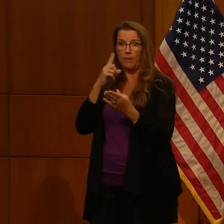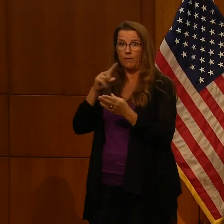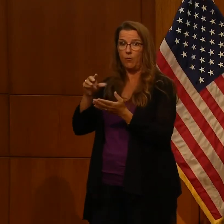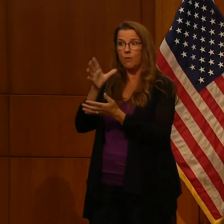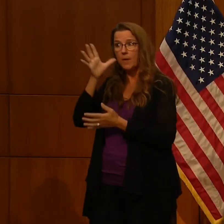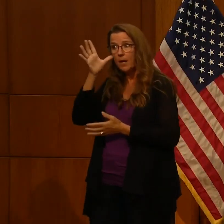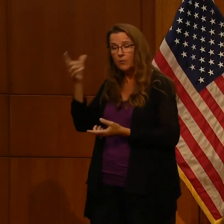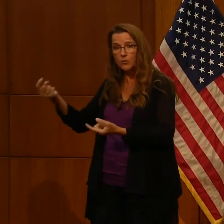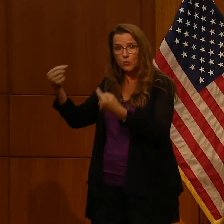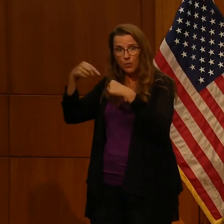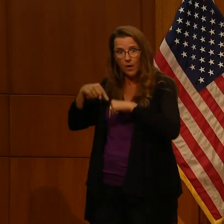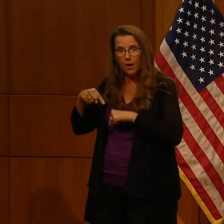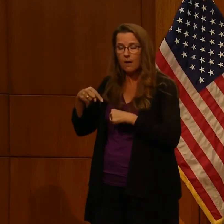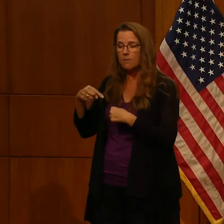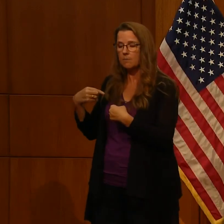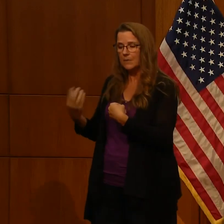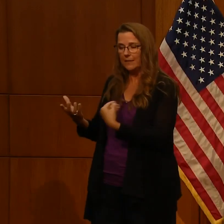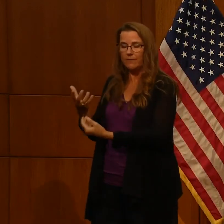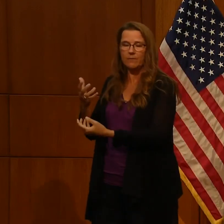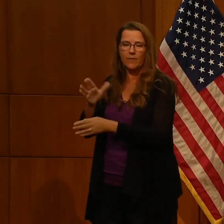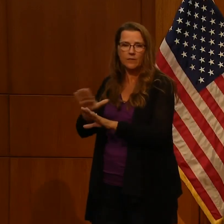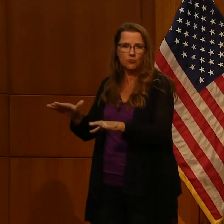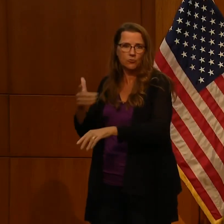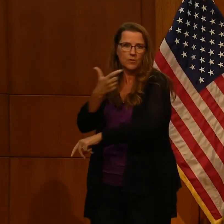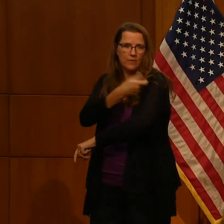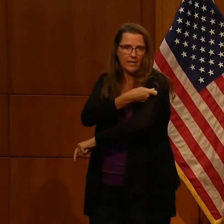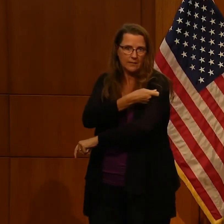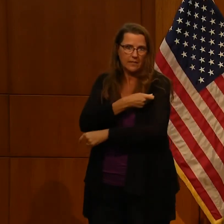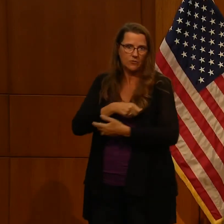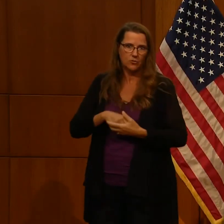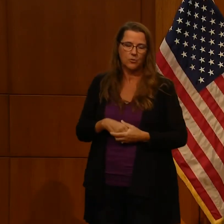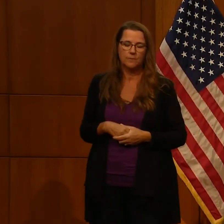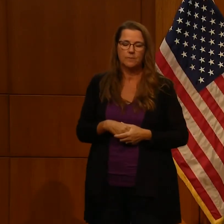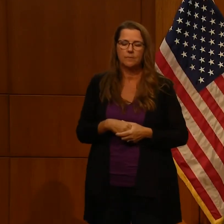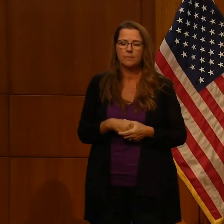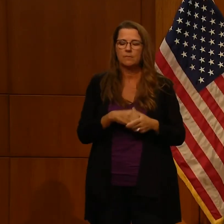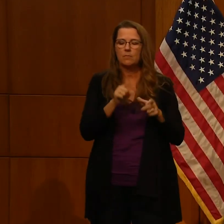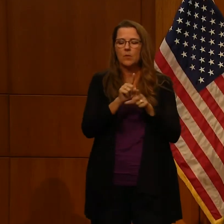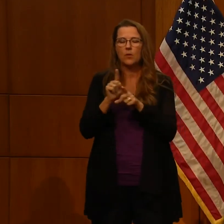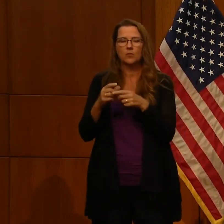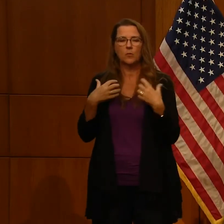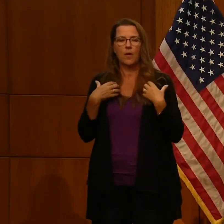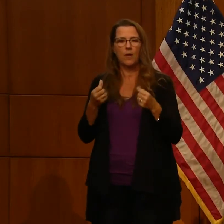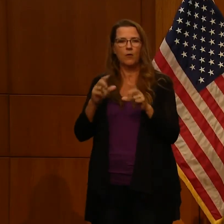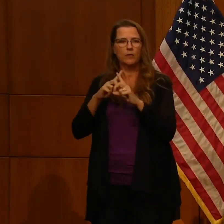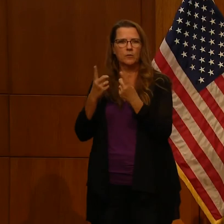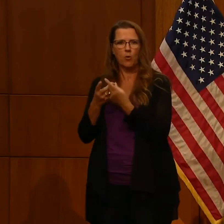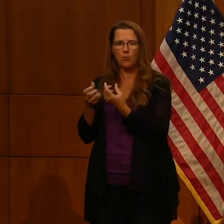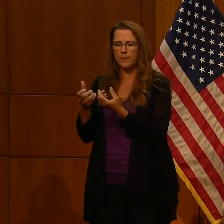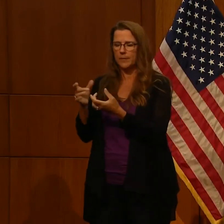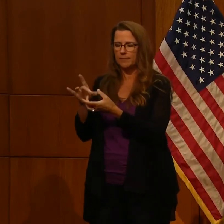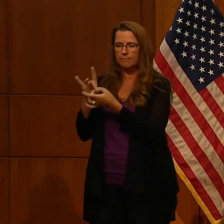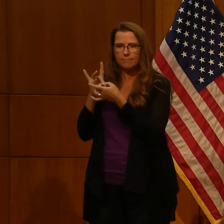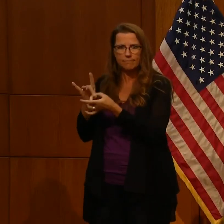TIMES ARE ALSO AVAILABLE AT OUR SCHOOLS FOR OUR PARENTS TO COME AND TO HAVE THEIR CHILDREN VACCINATED, WHERE ALSO WORKING